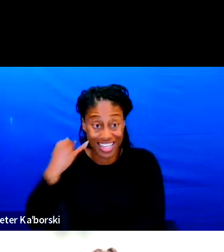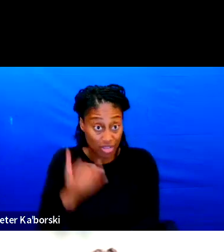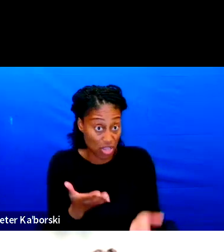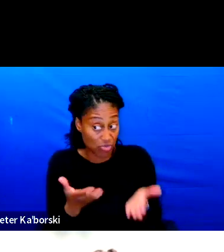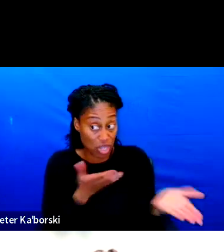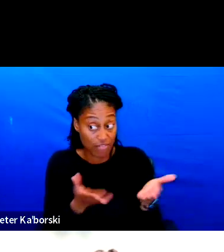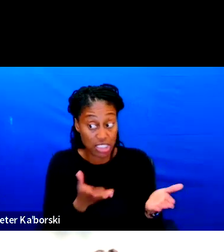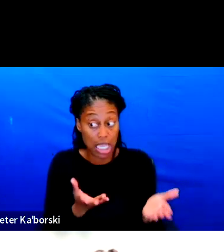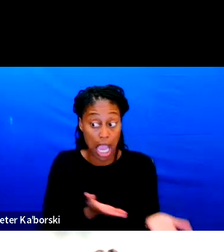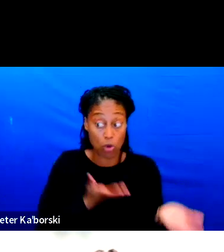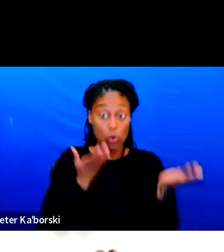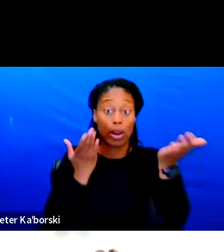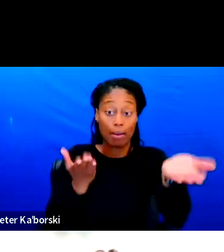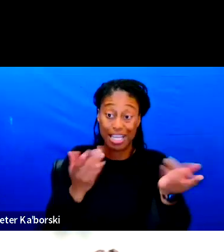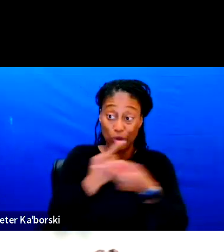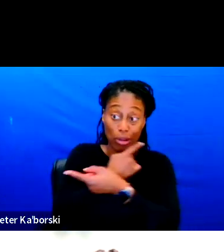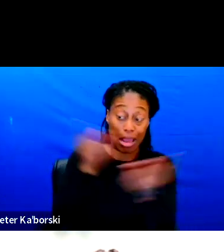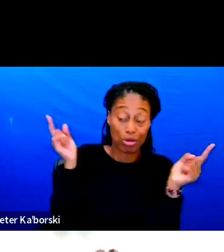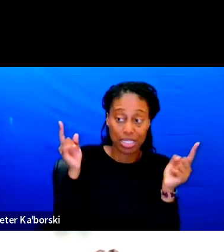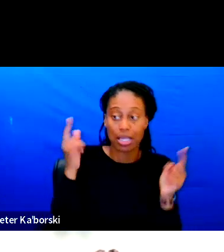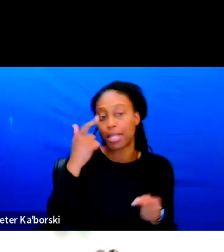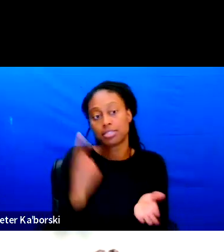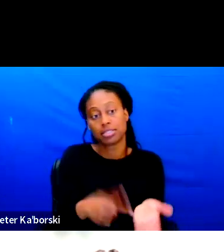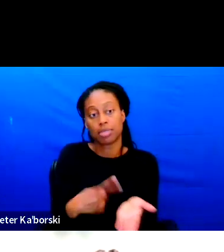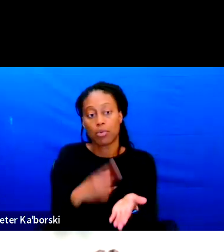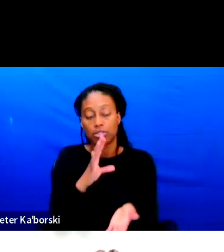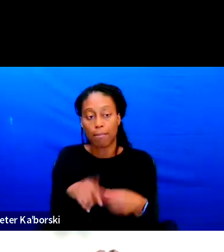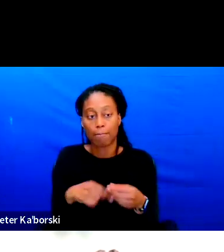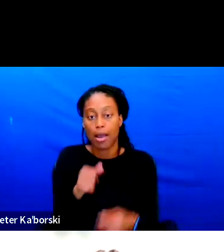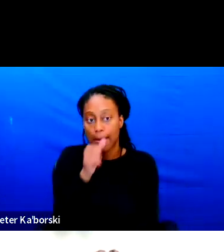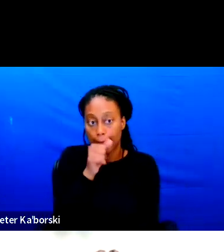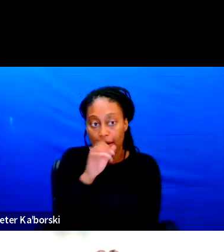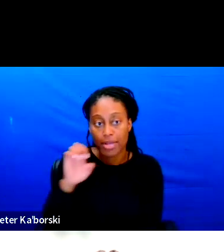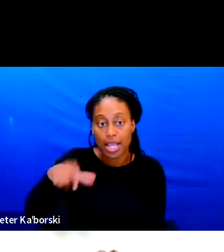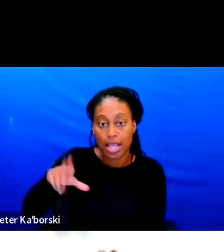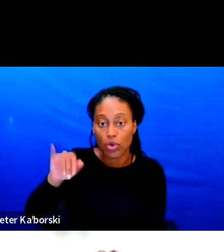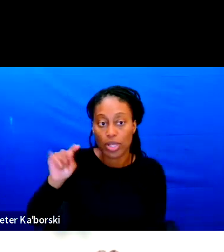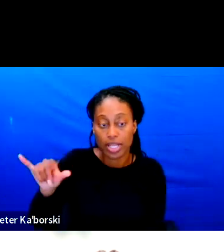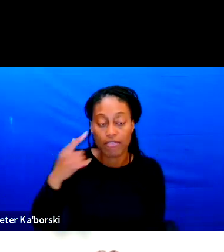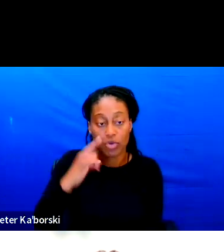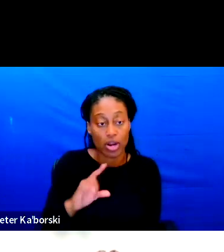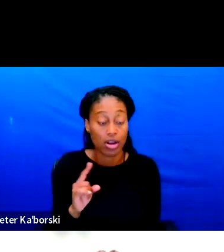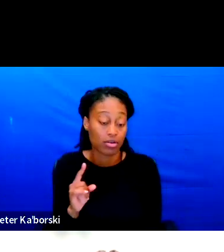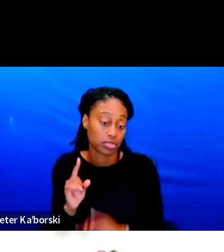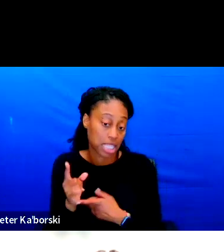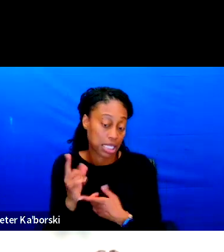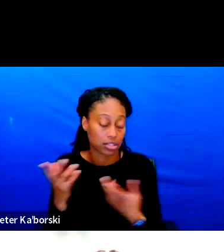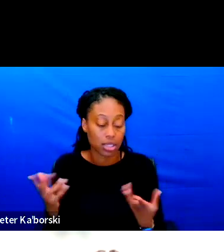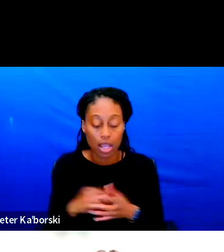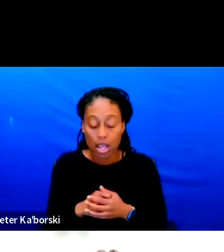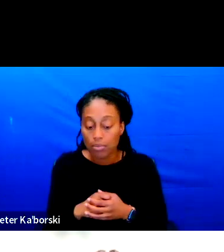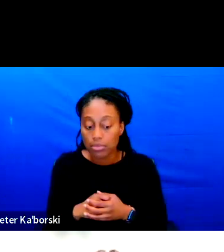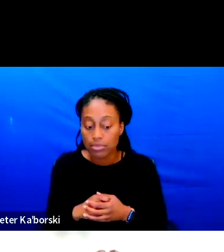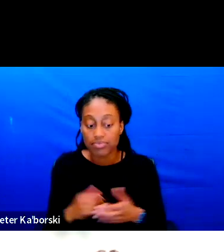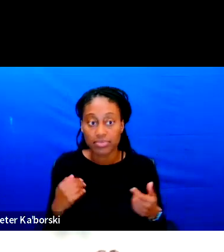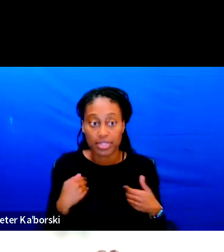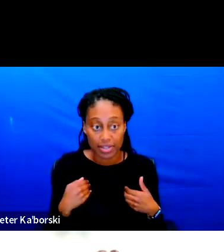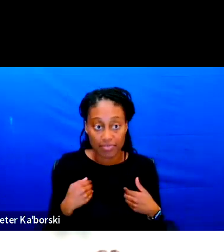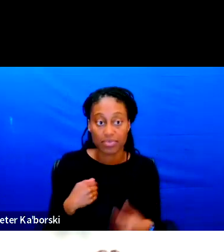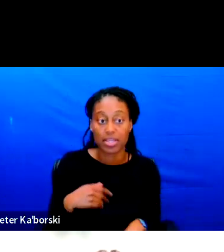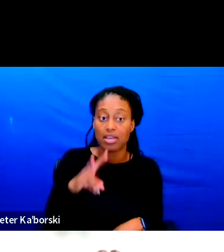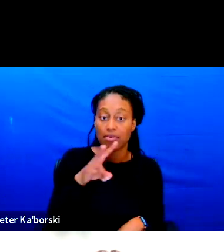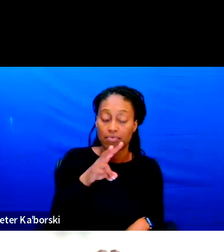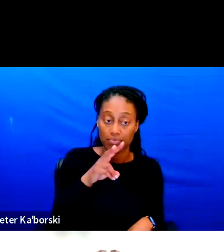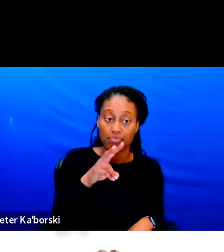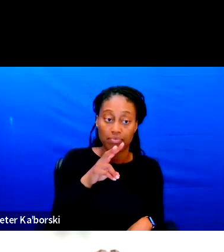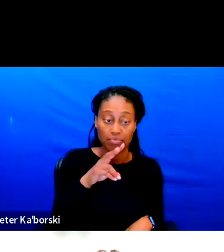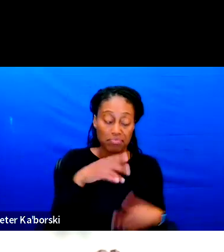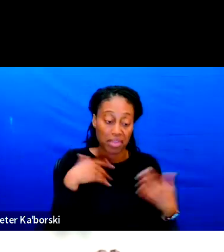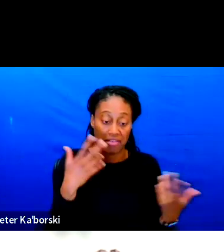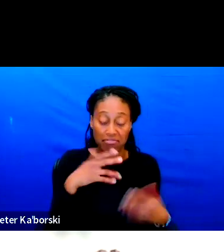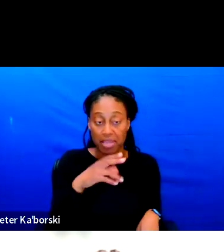Tom Olin: W. Sometimes when there. Well, we'll just talk about private equity for just a second. They have hbs services. Home healthcare. I'm talking about